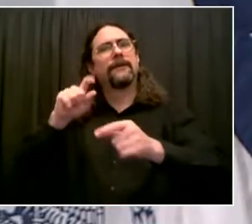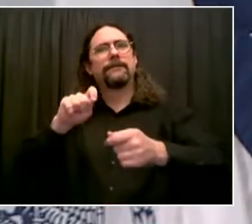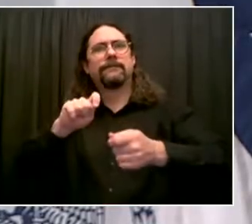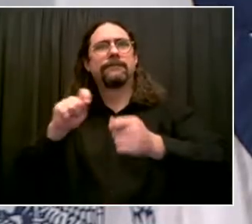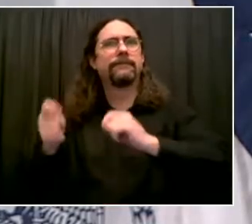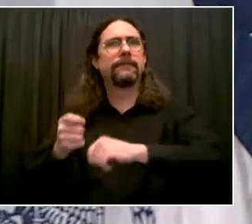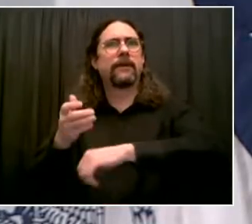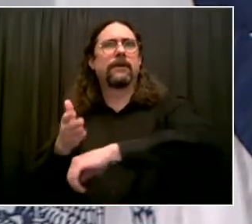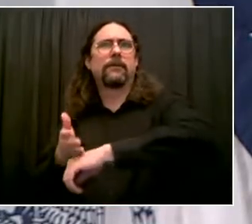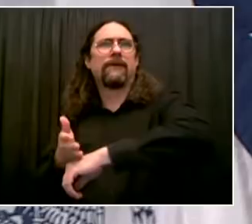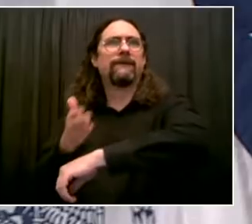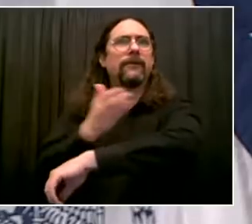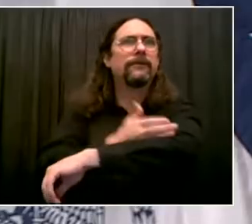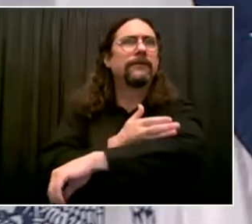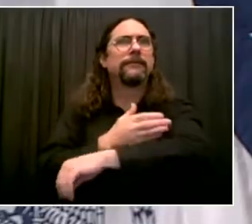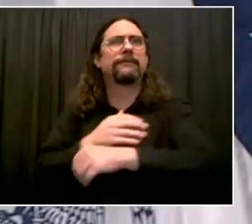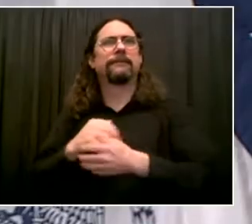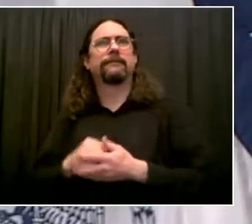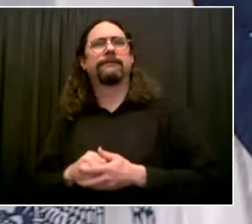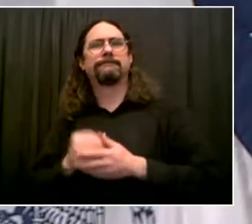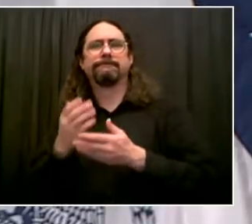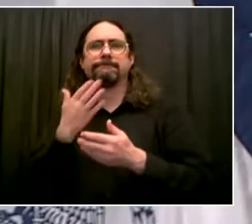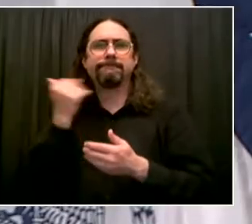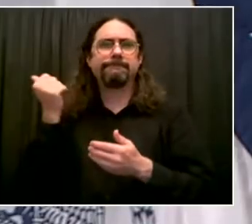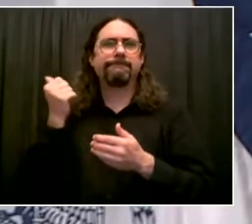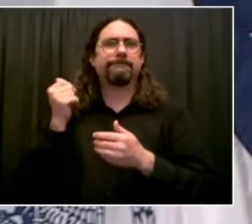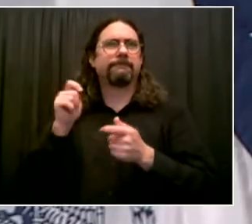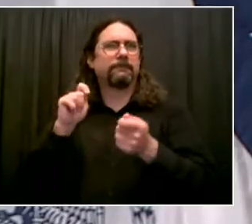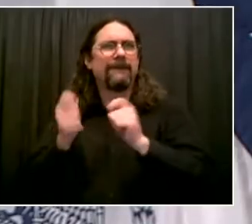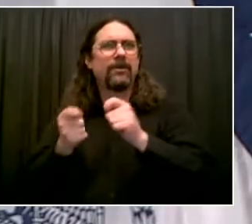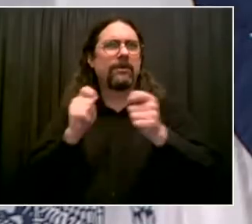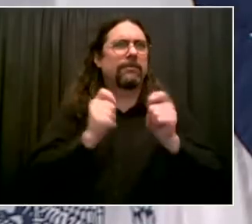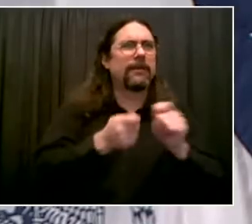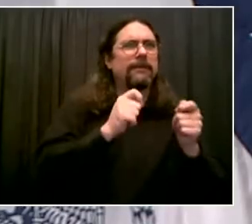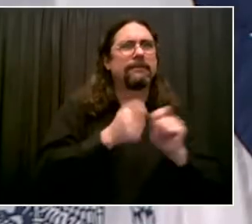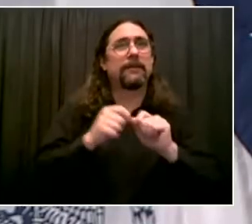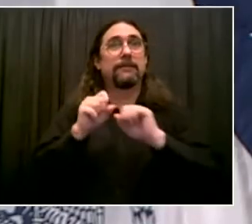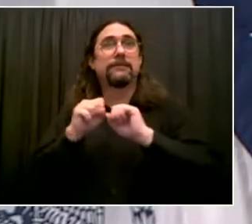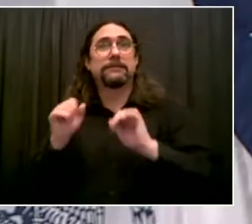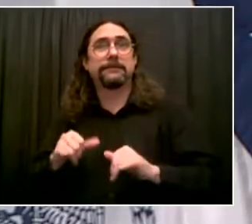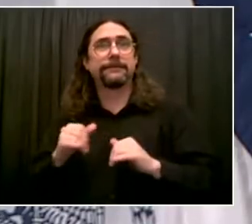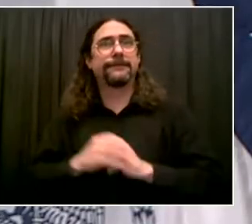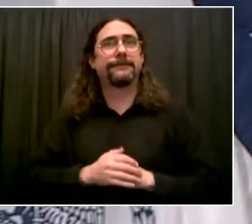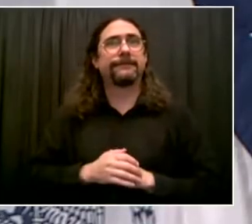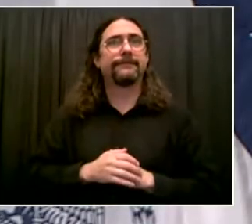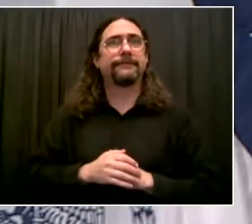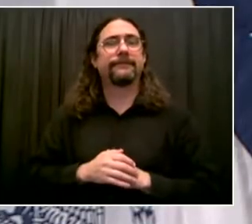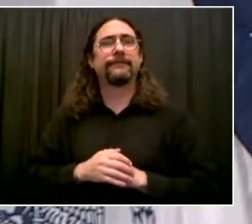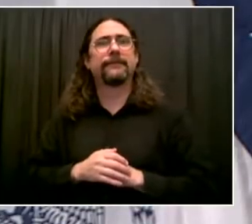BEEN A LEADER IN REFORM EFFORTS, COMES FROM THE NEIGHBORS OF